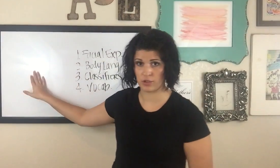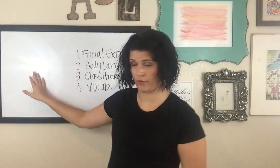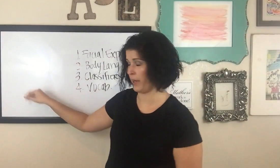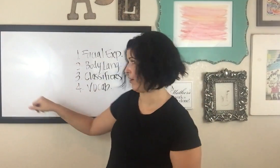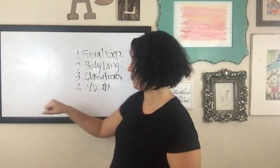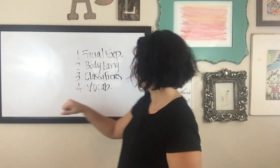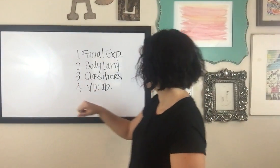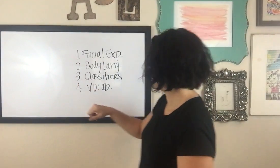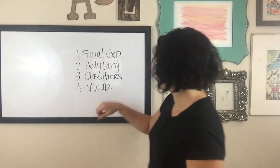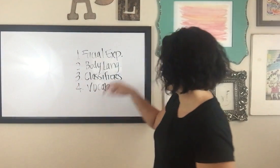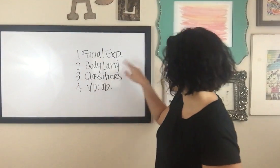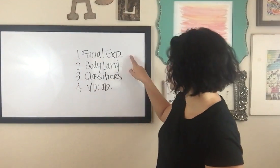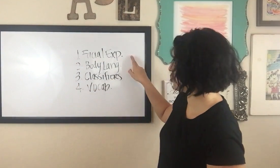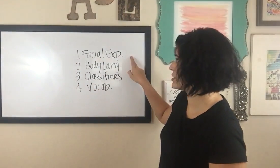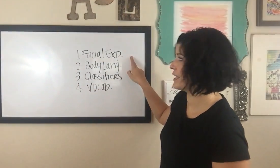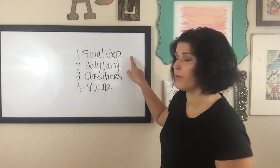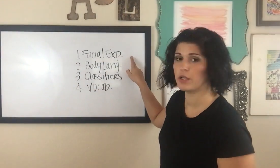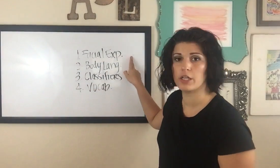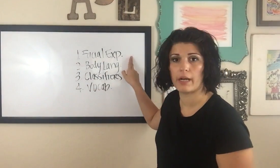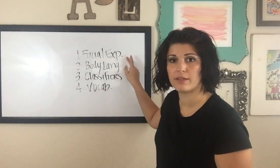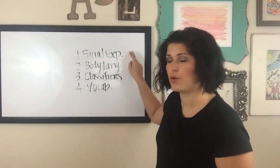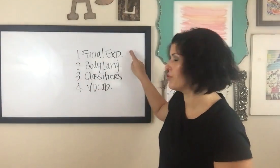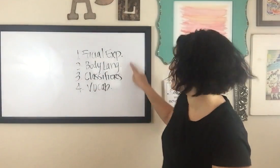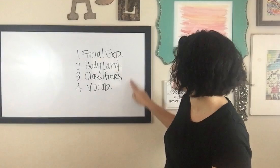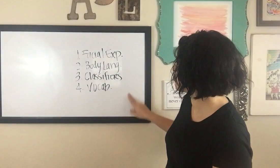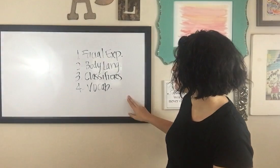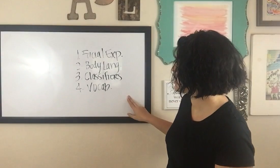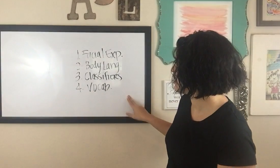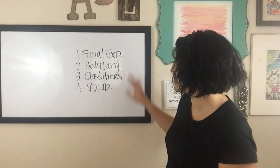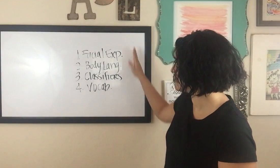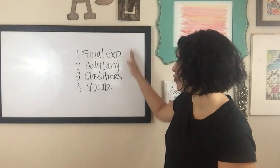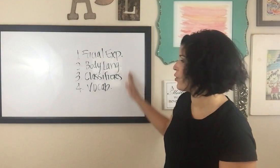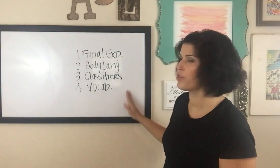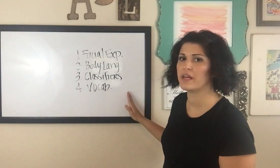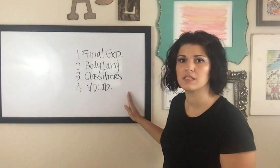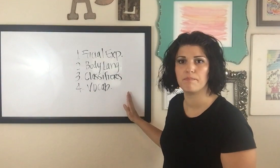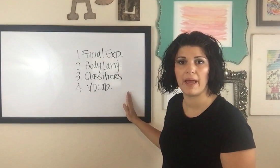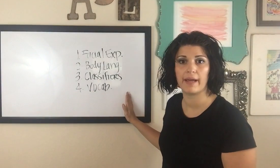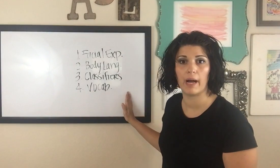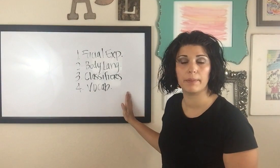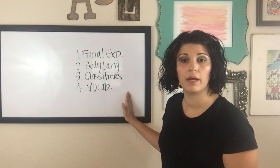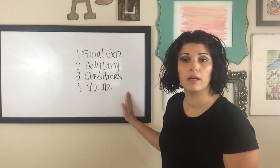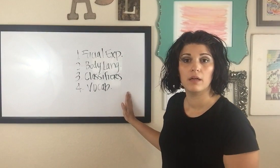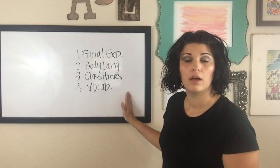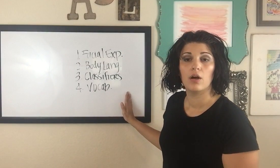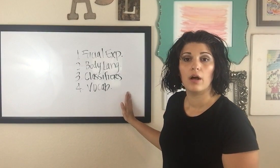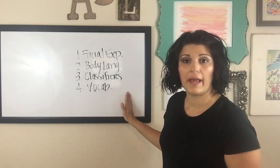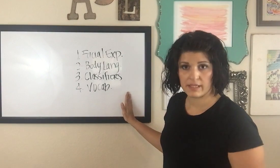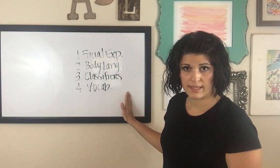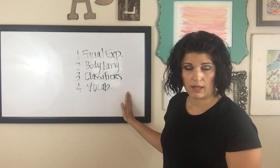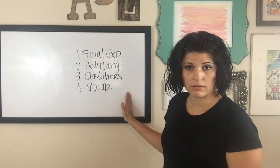It's over here. Okay, first up today we're going to talk about, so these three, these four things make up ASL.